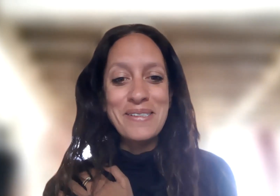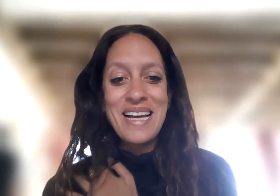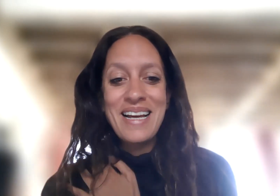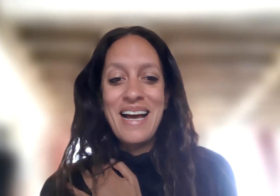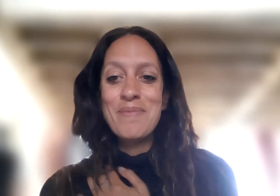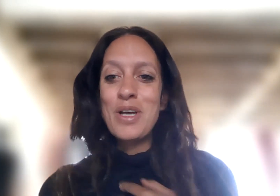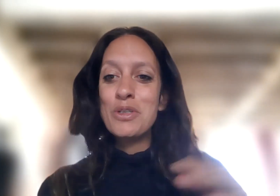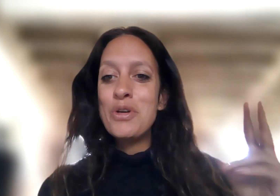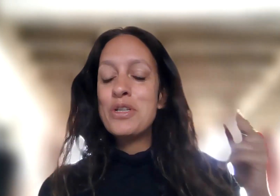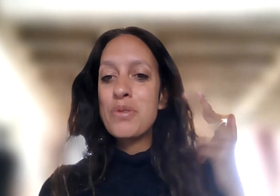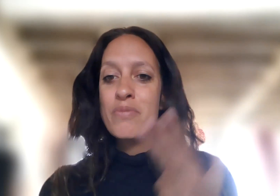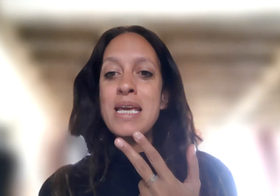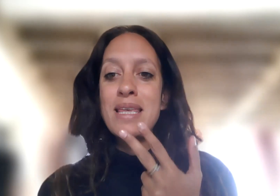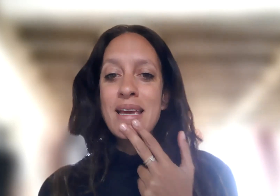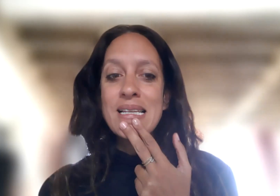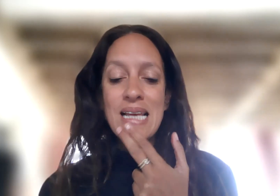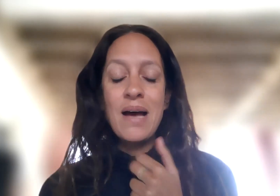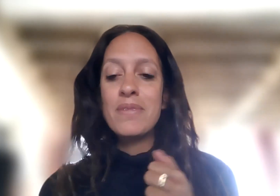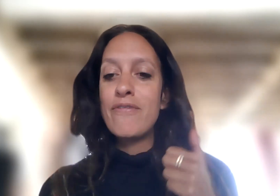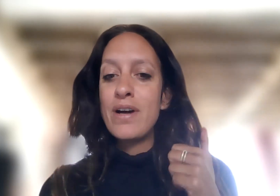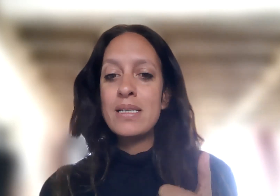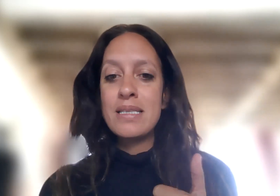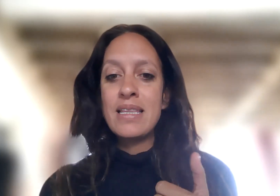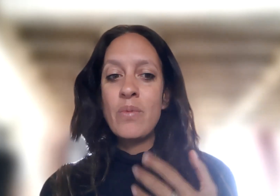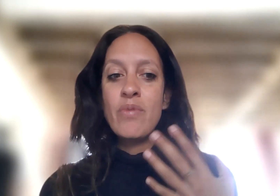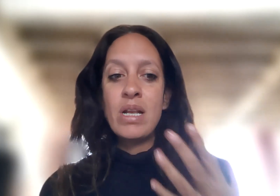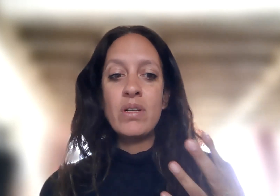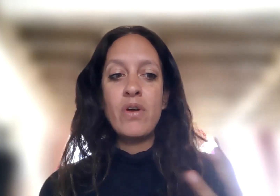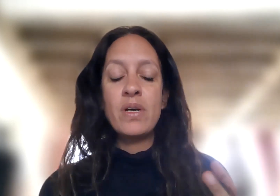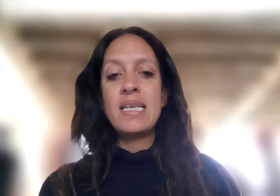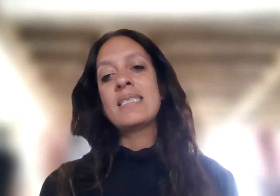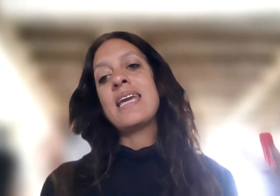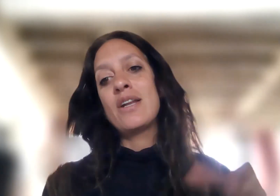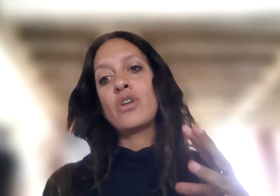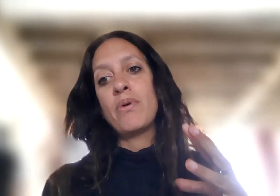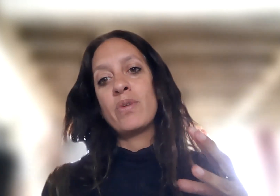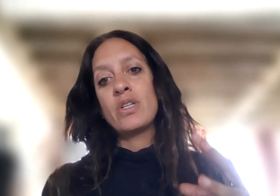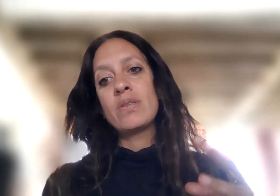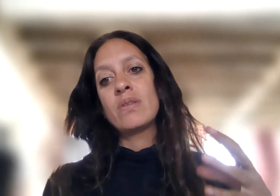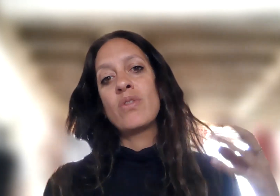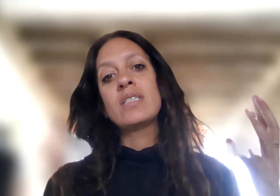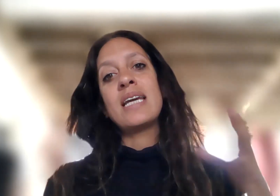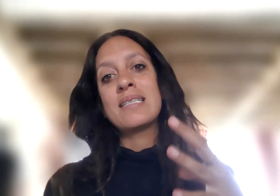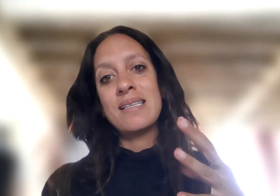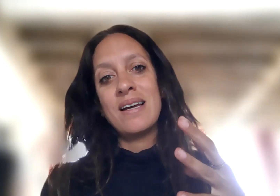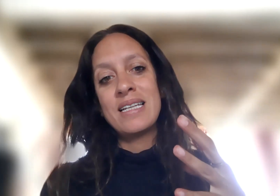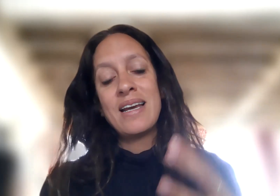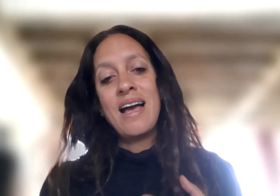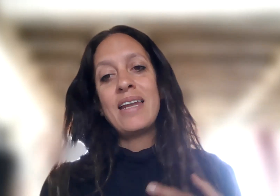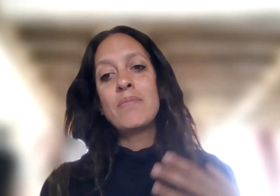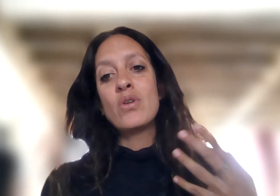sure that what we think should be done at headquarters it actually happening in the field. So I will point to three things,